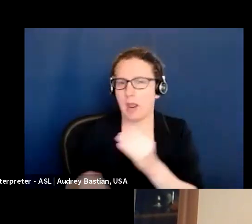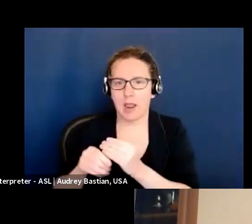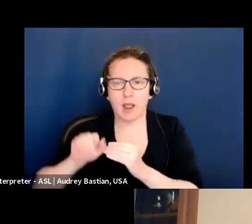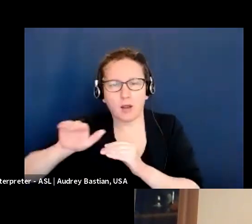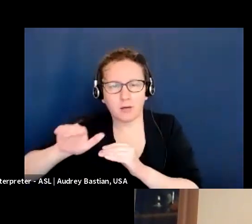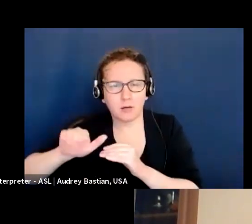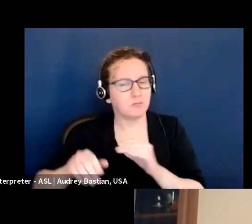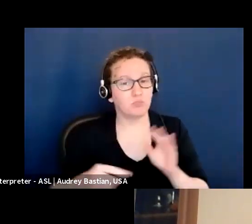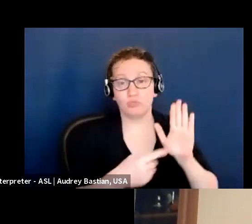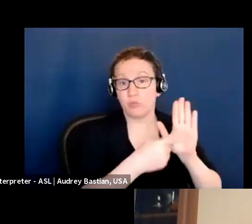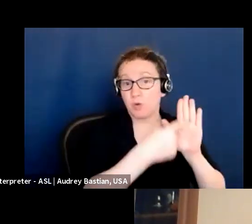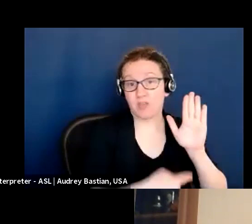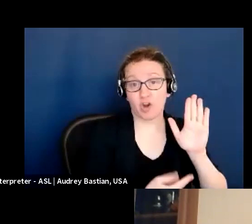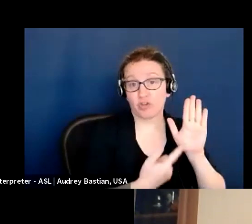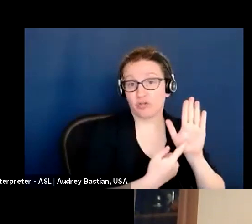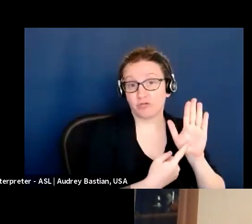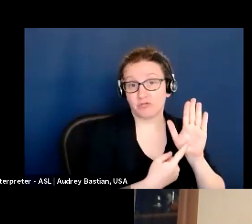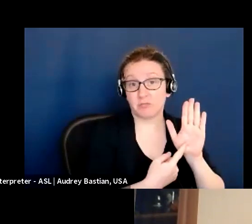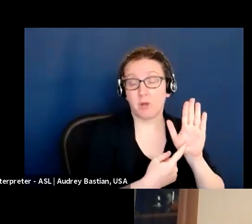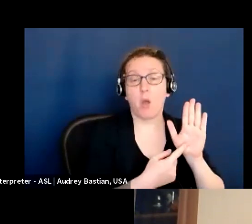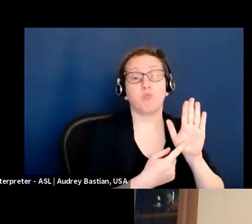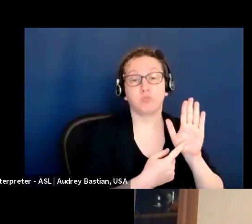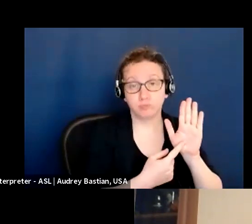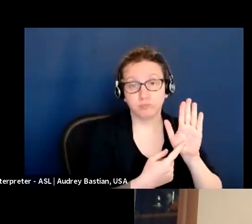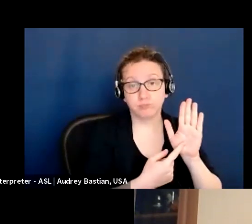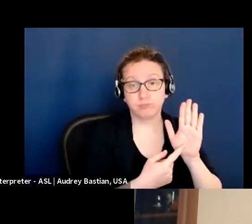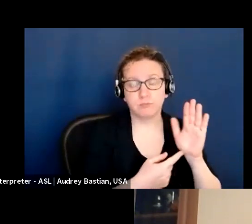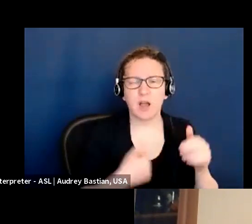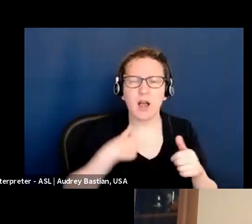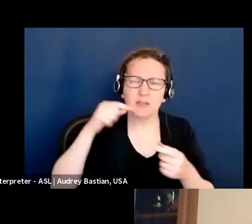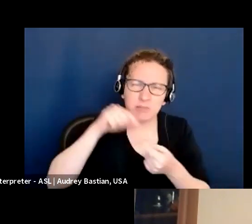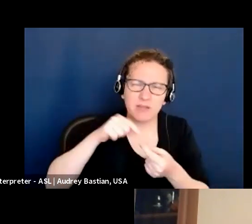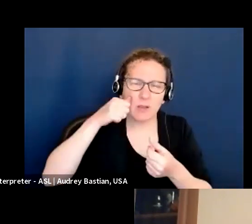materials we were given to prepare. Like I remember, specifically remember for